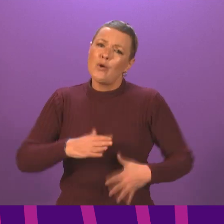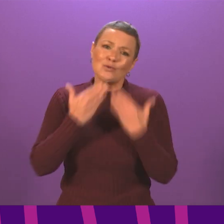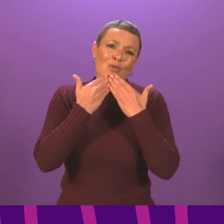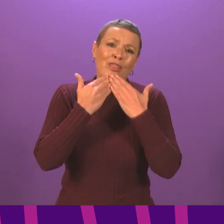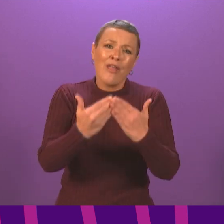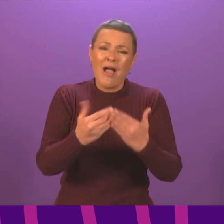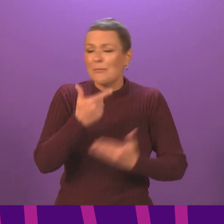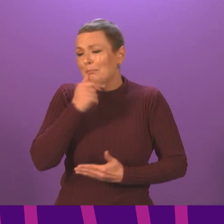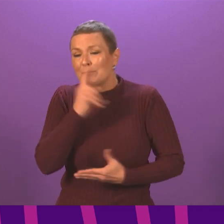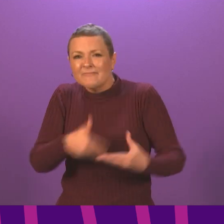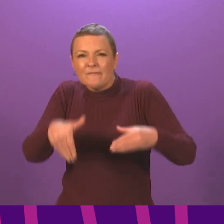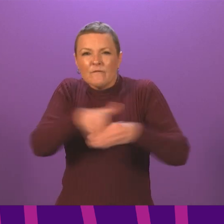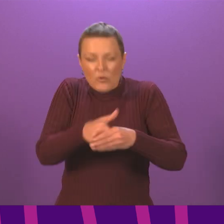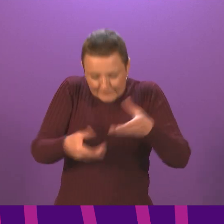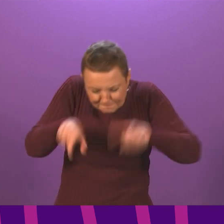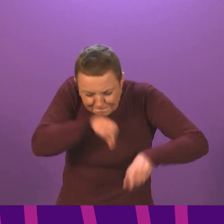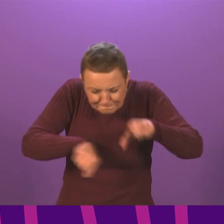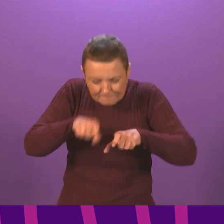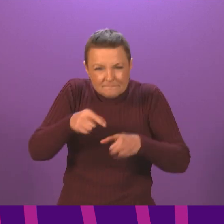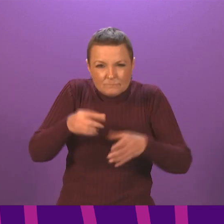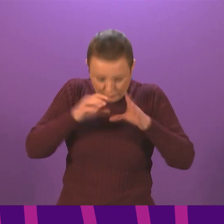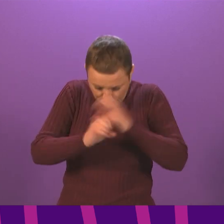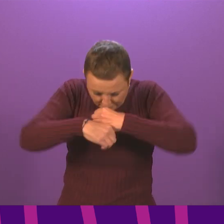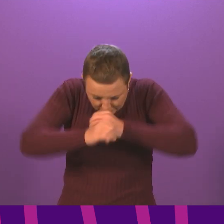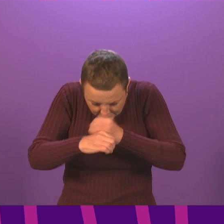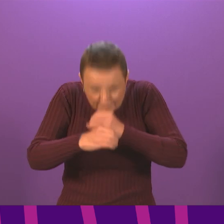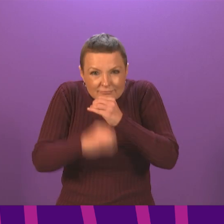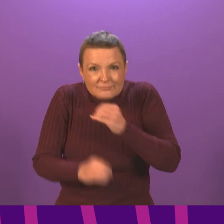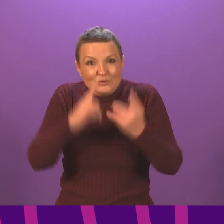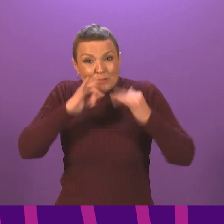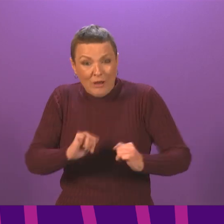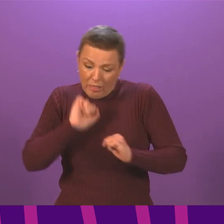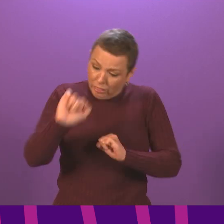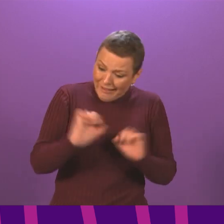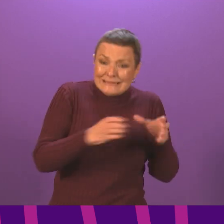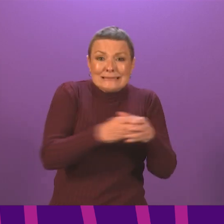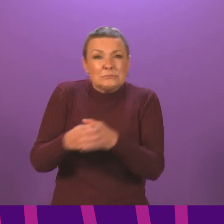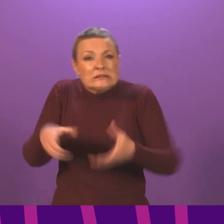virology and healthcare science workforce, who have built the largest diagnostic capacity